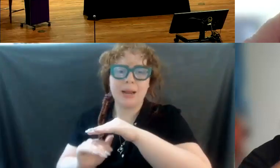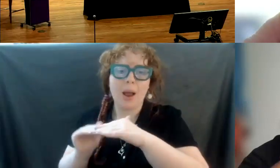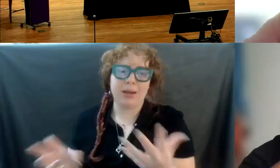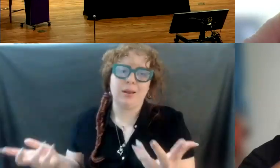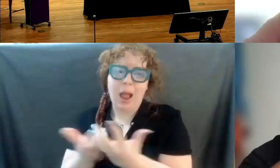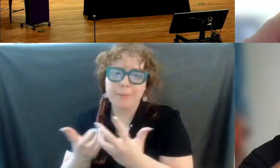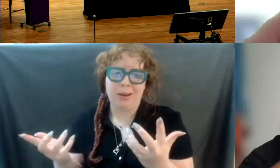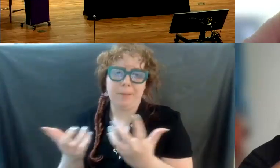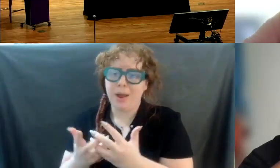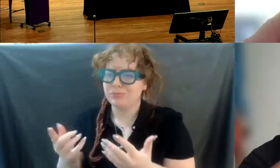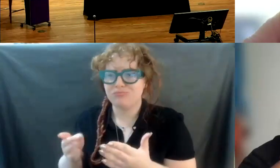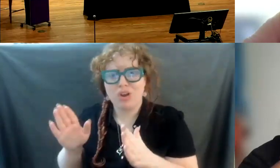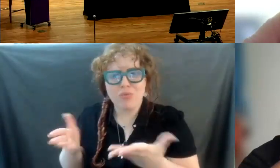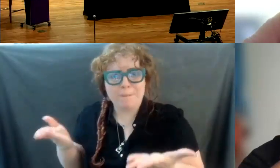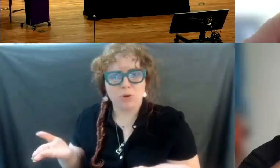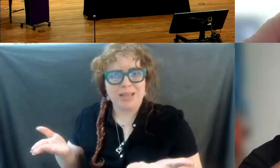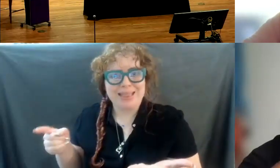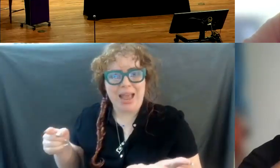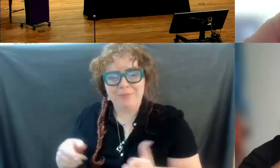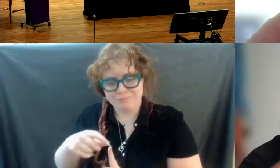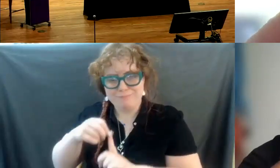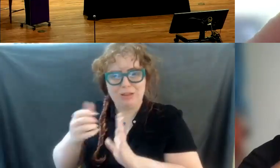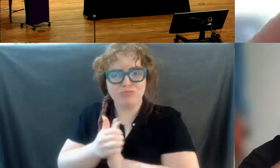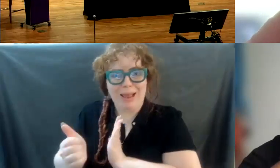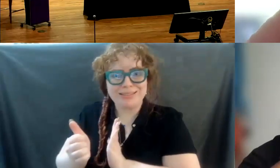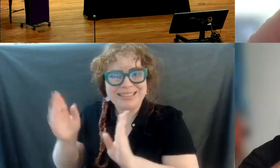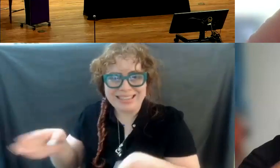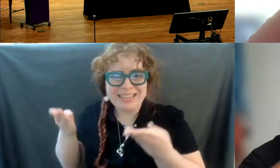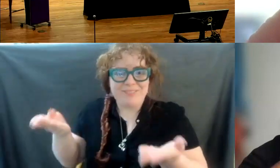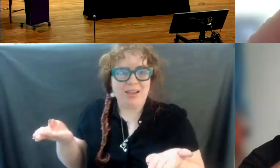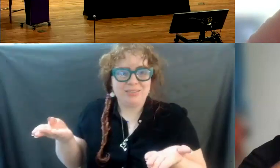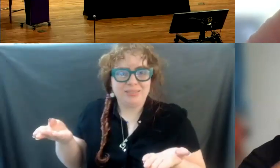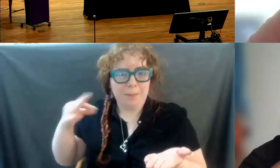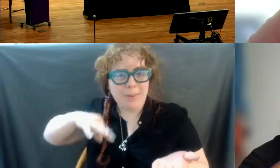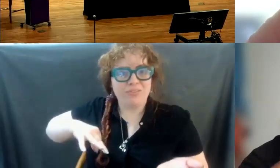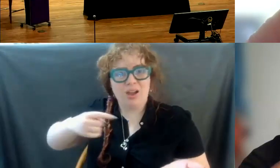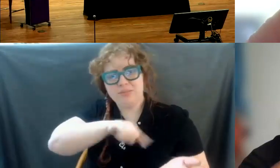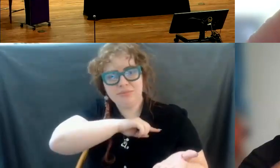extraordinary to offer in the areas that their abilities differ from others and making sure that there's